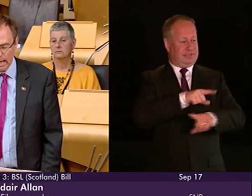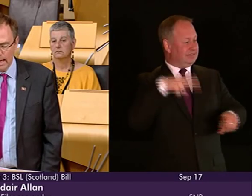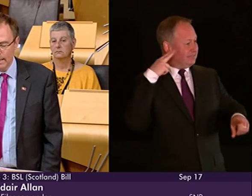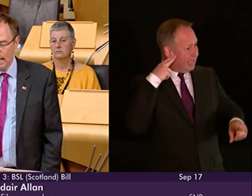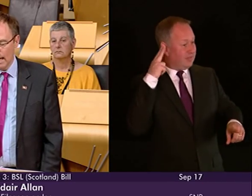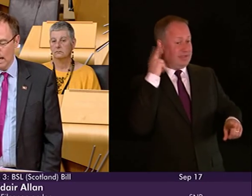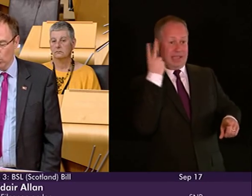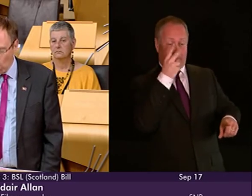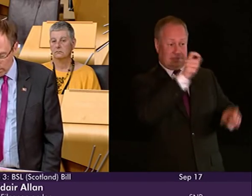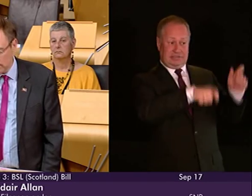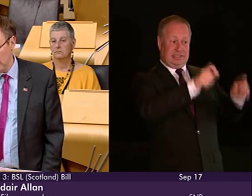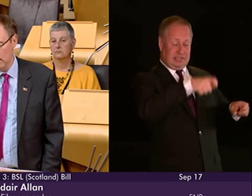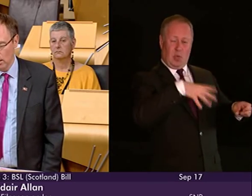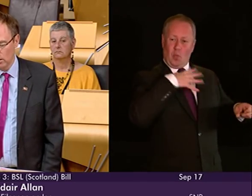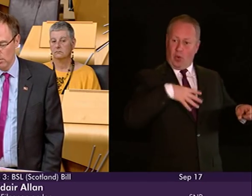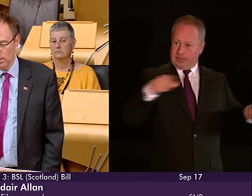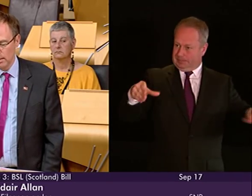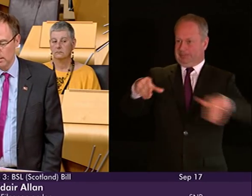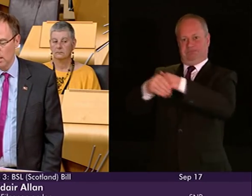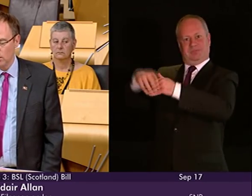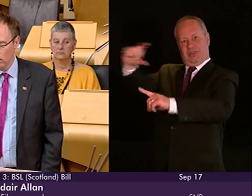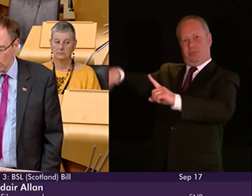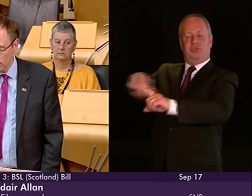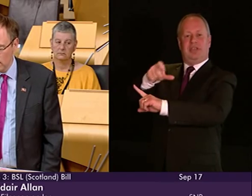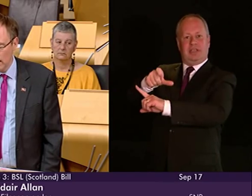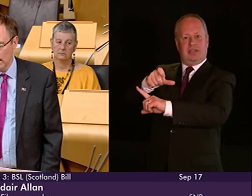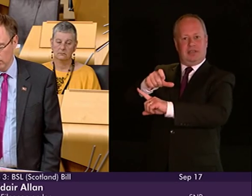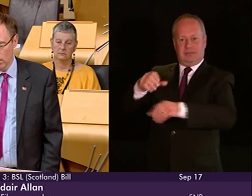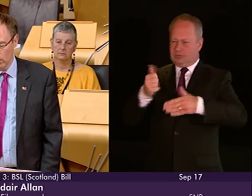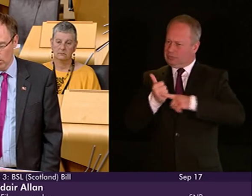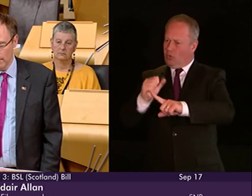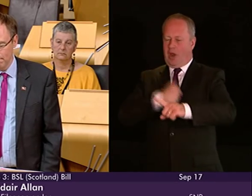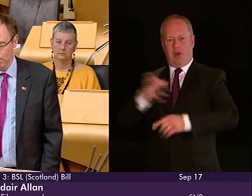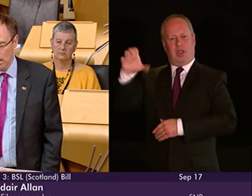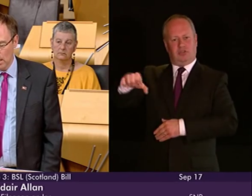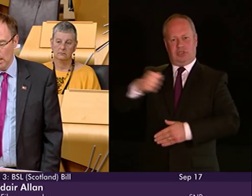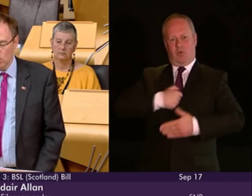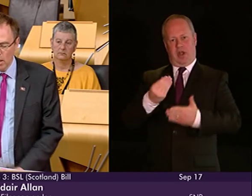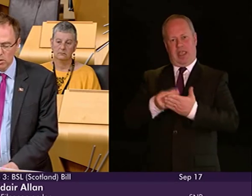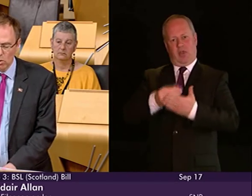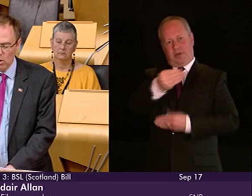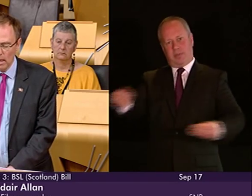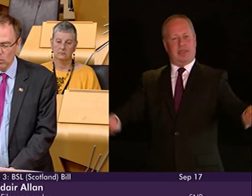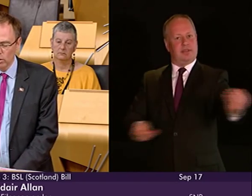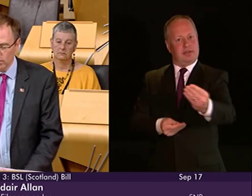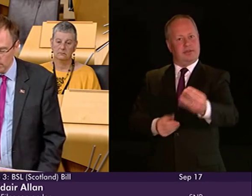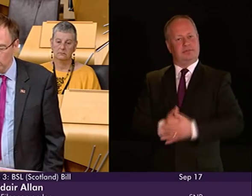can and want to make to our communities, our country and our economy. From that there will